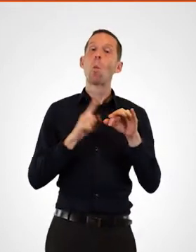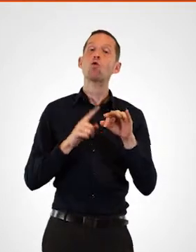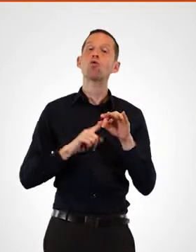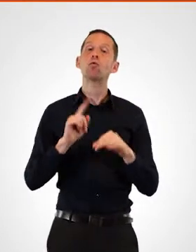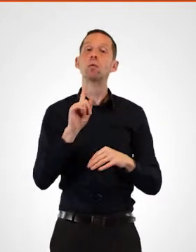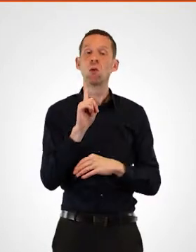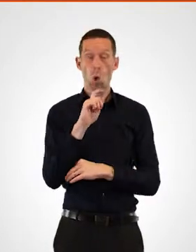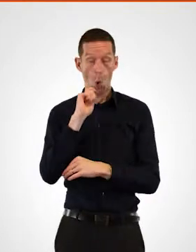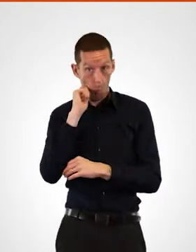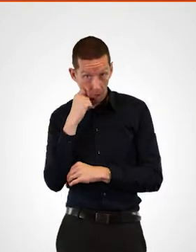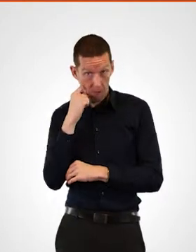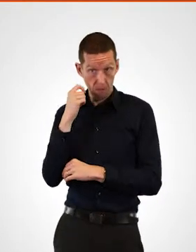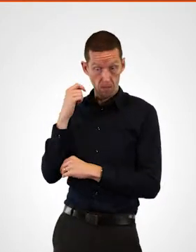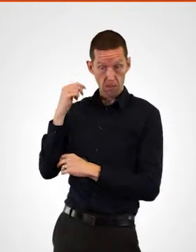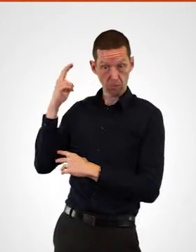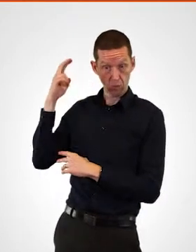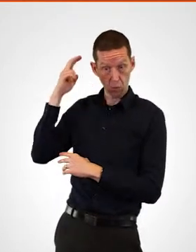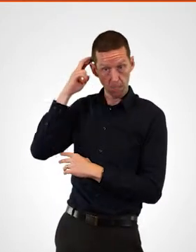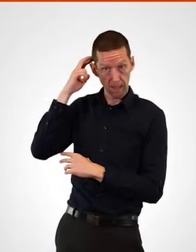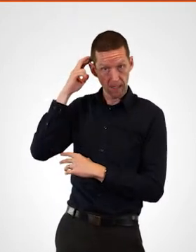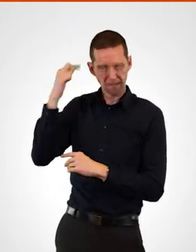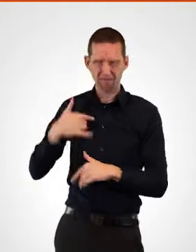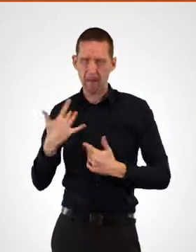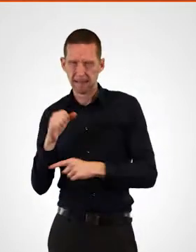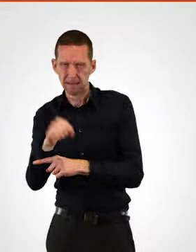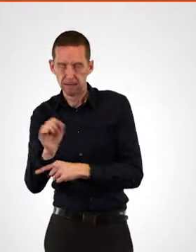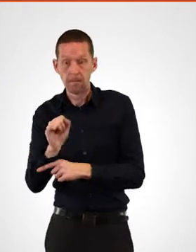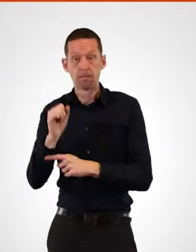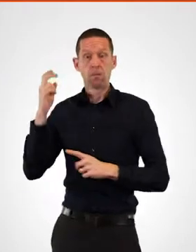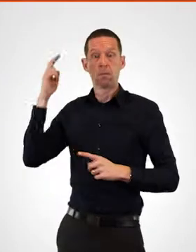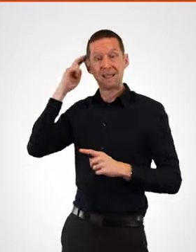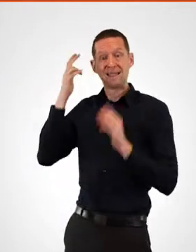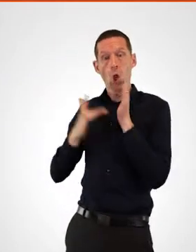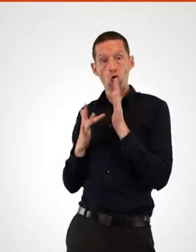and almost certainly I think the answer to this question must be yes, will they develop in such a way